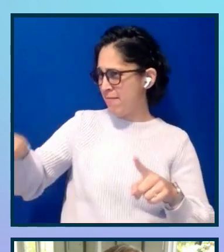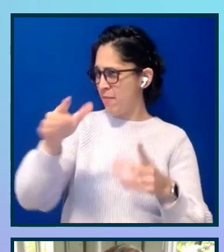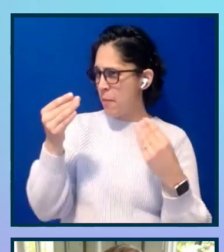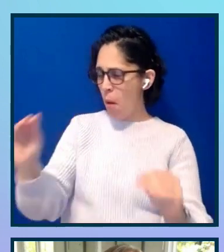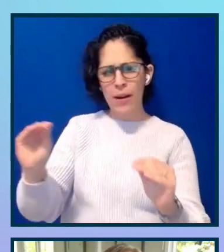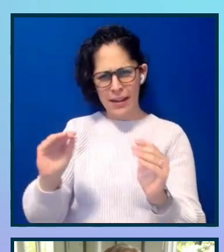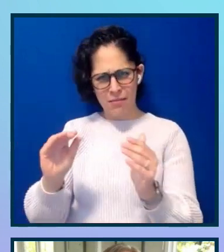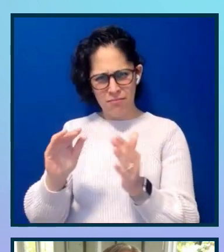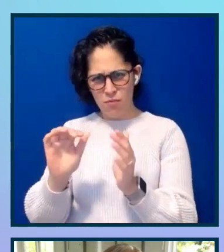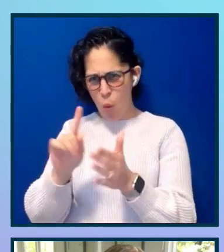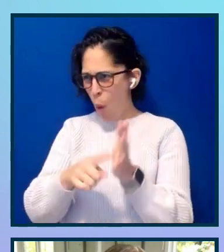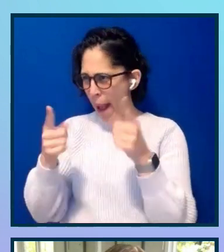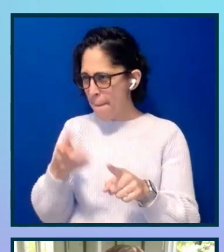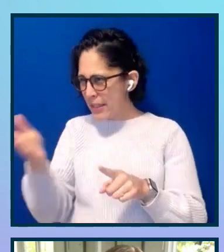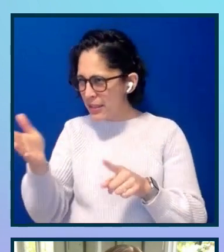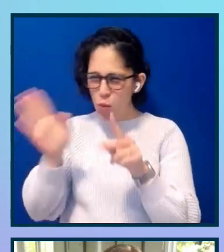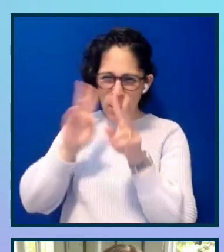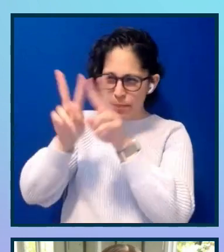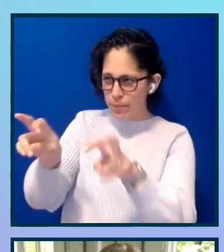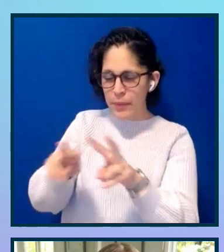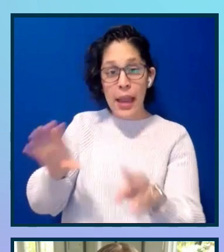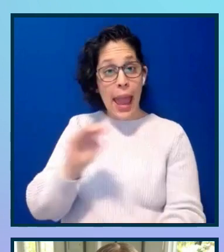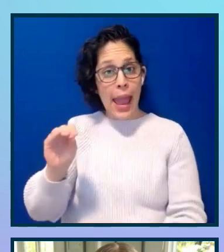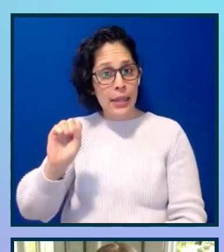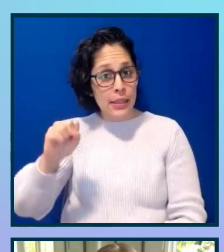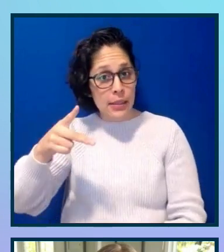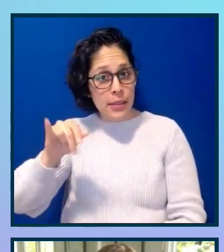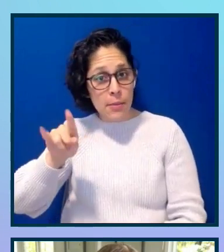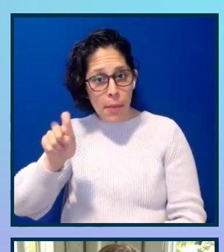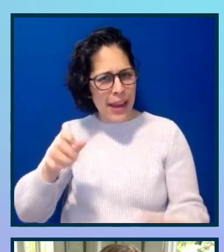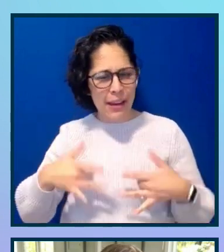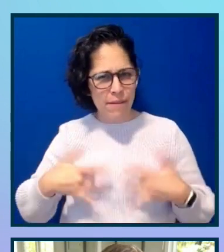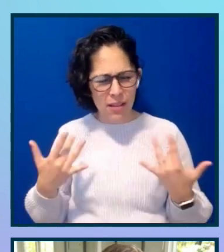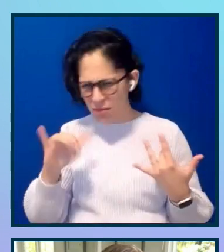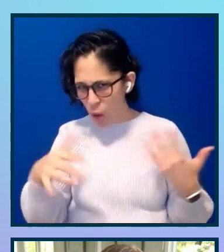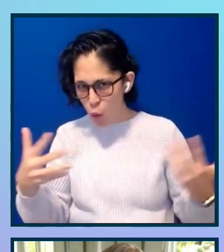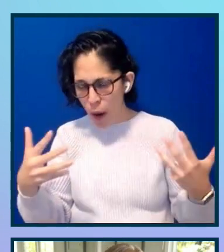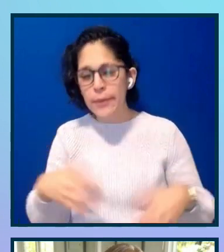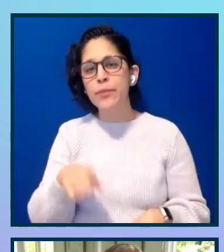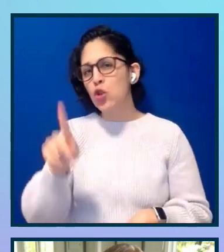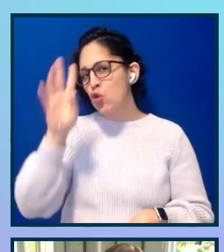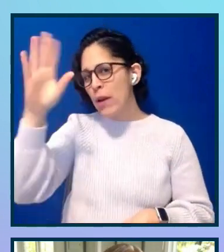and a little bit about spike events. And what a spike event is is when you create some sort of a promotional event